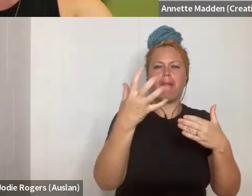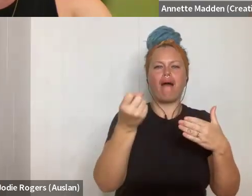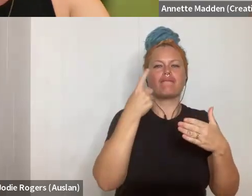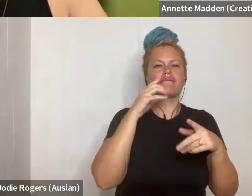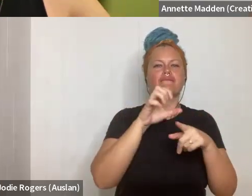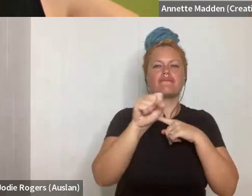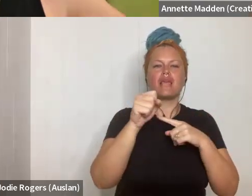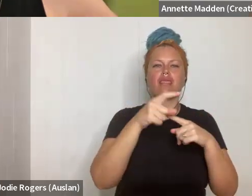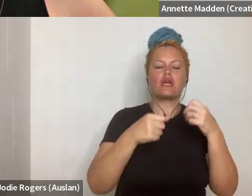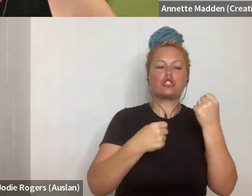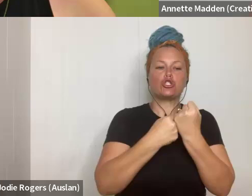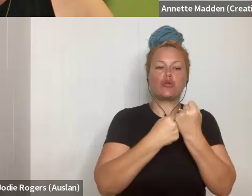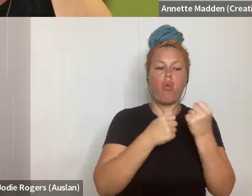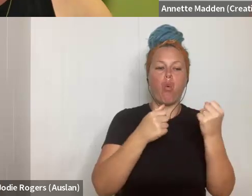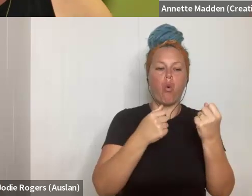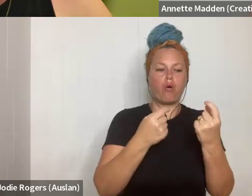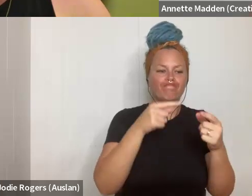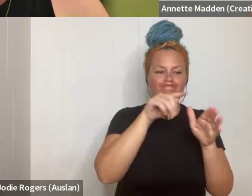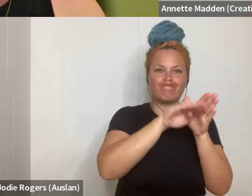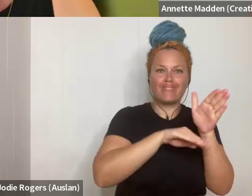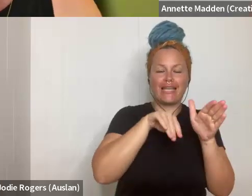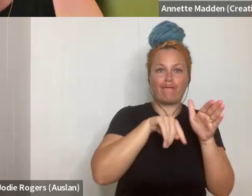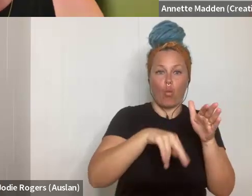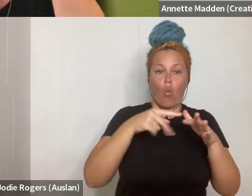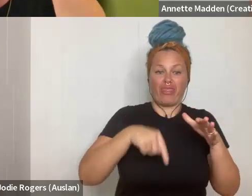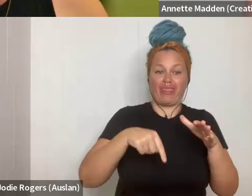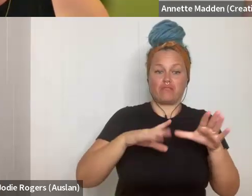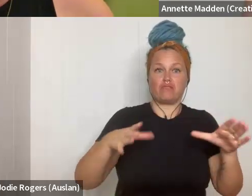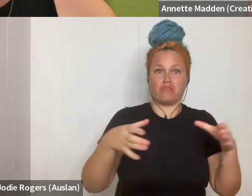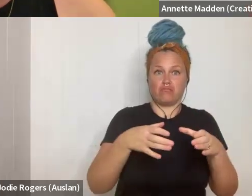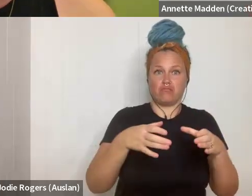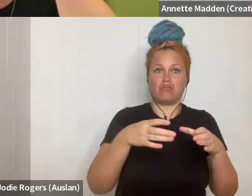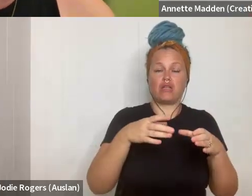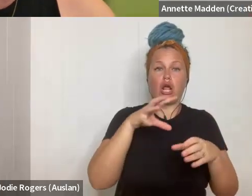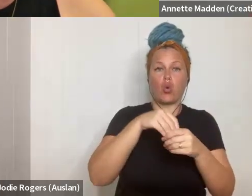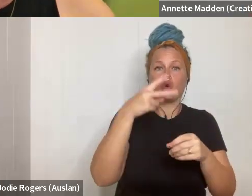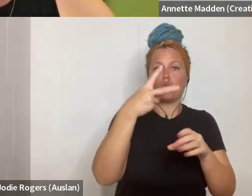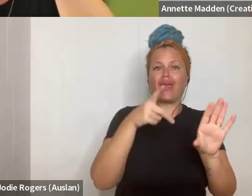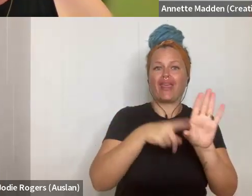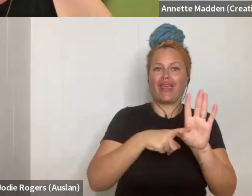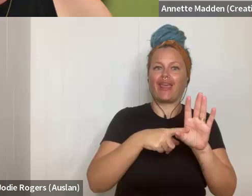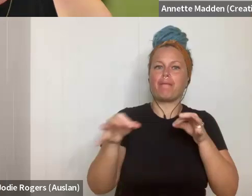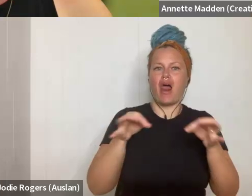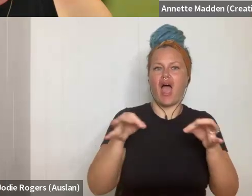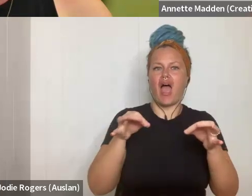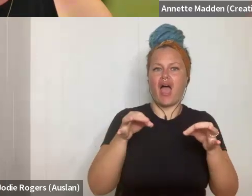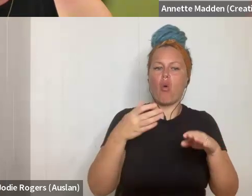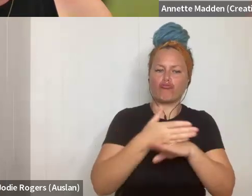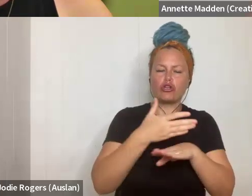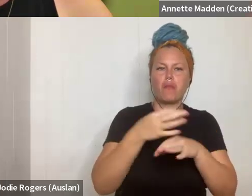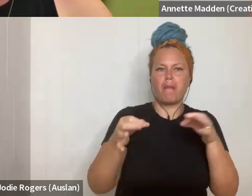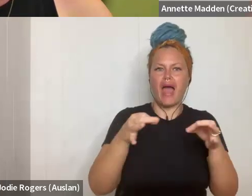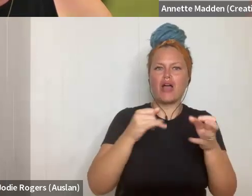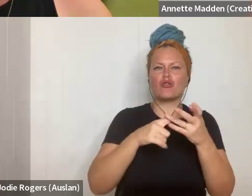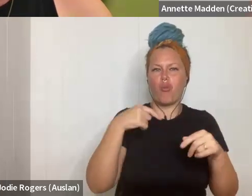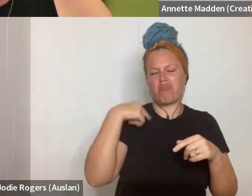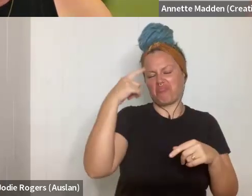with